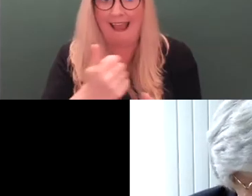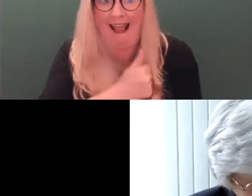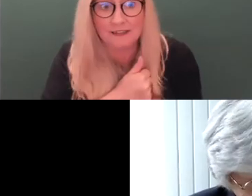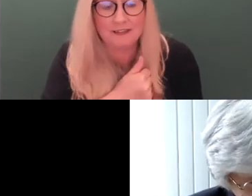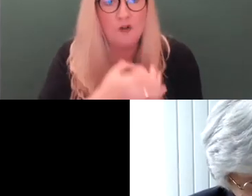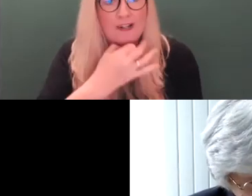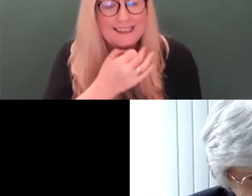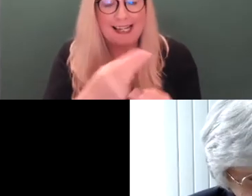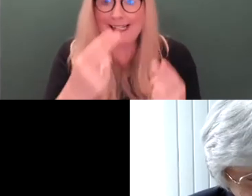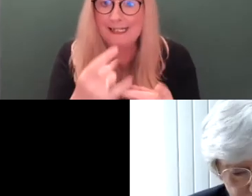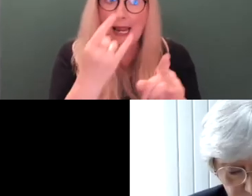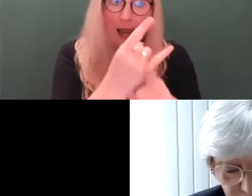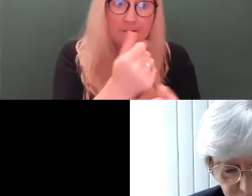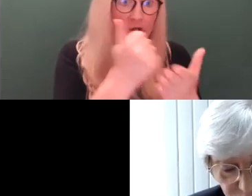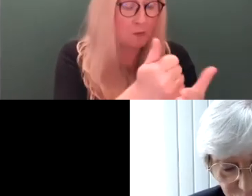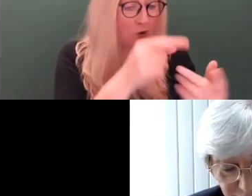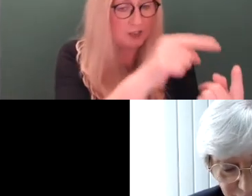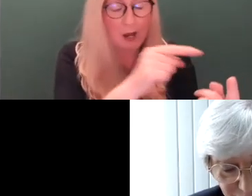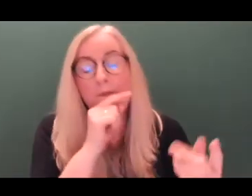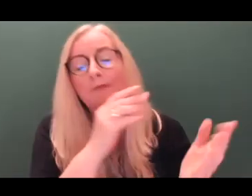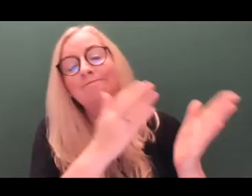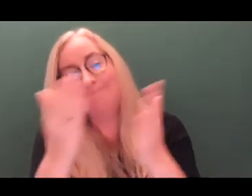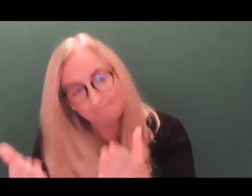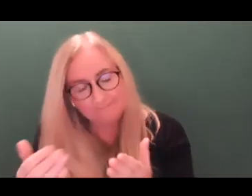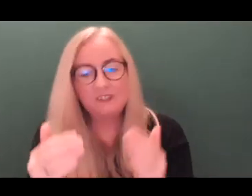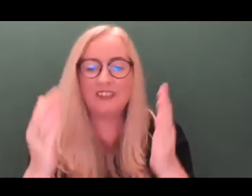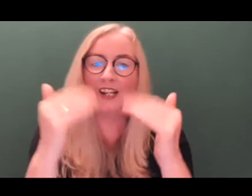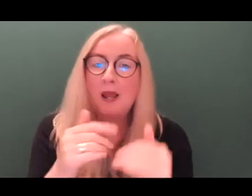however. Bernice, I am going to ask you again if you can be as brief as you can,